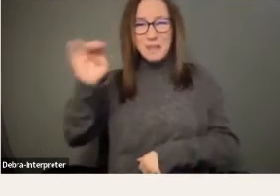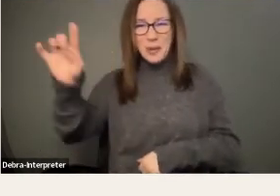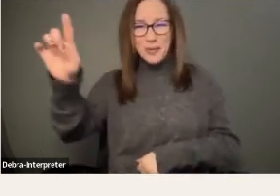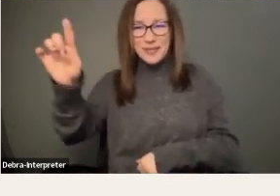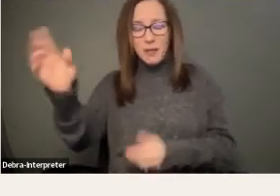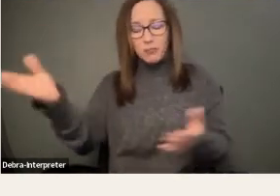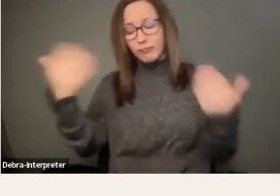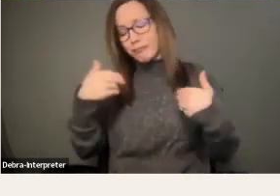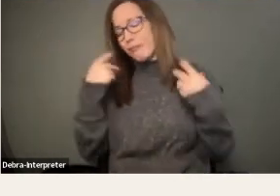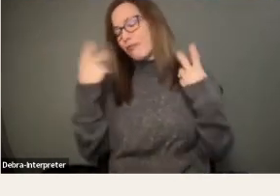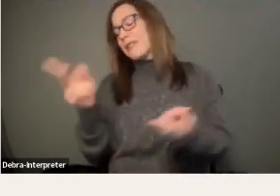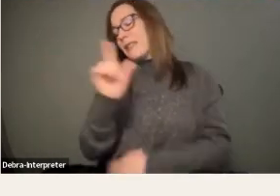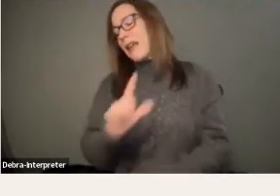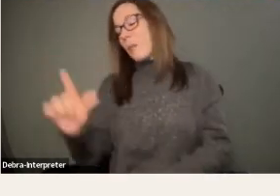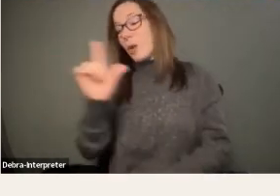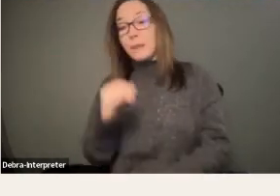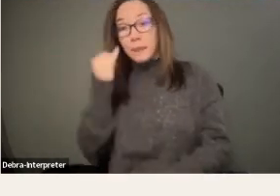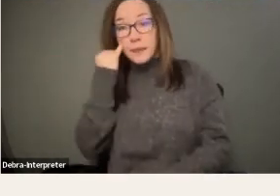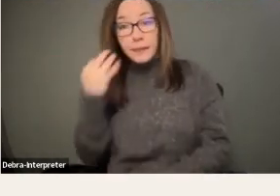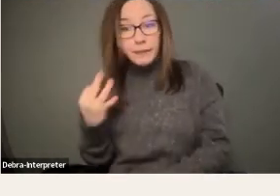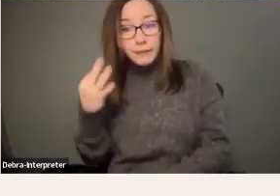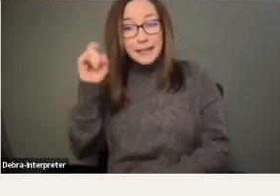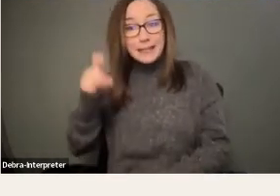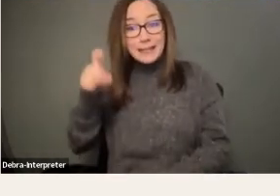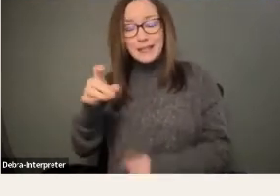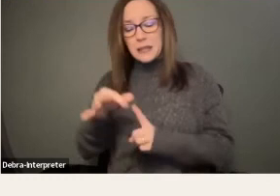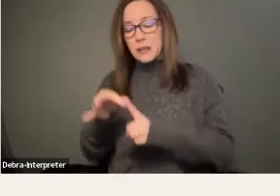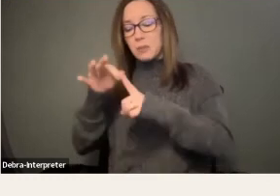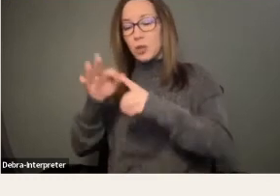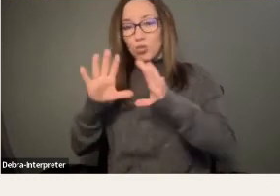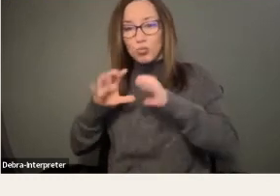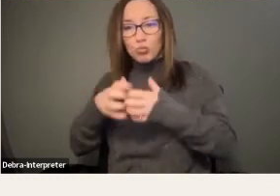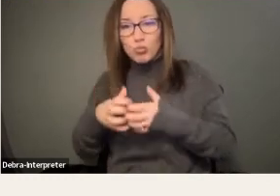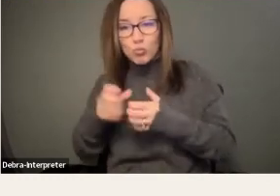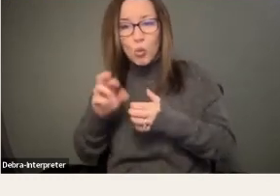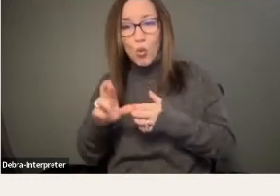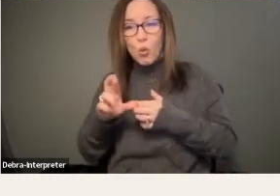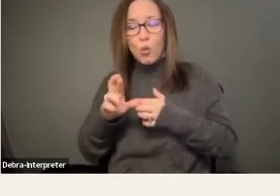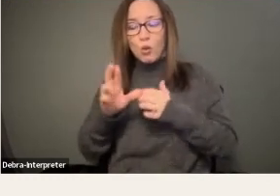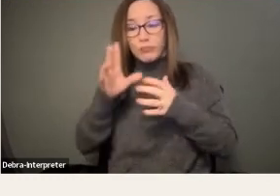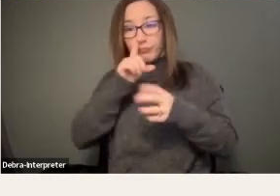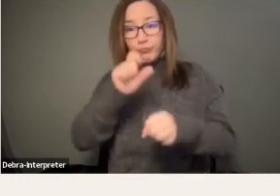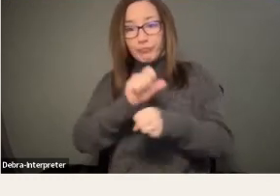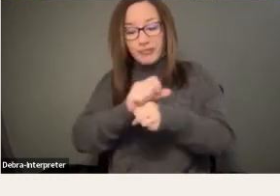Vanessa. And once we reopen, you are very welcome to travel to Maryland and visit the library, especially